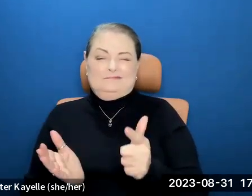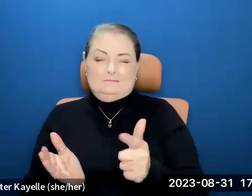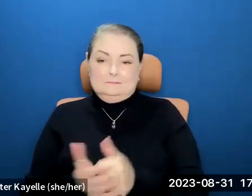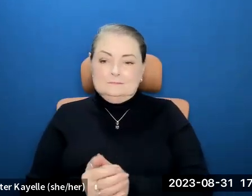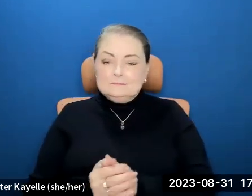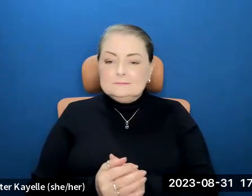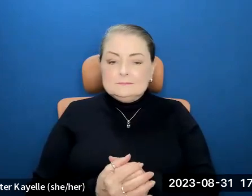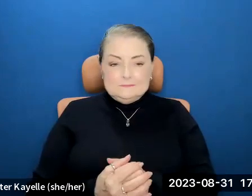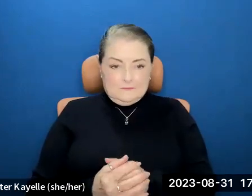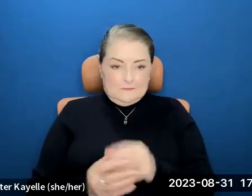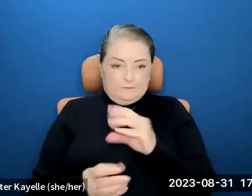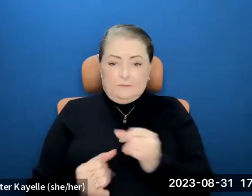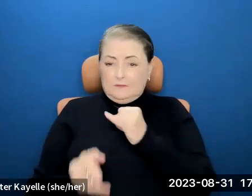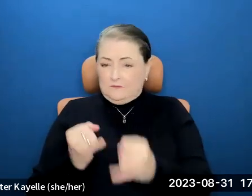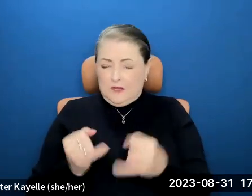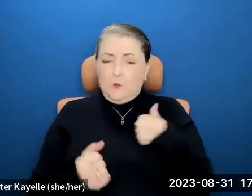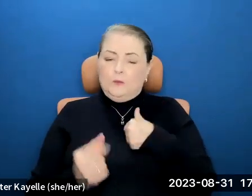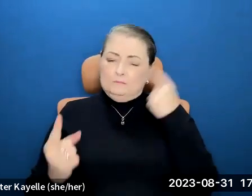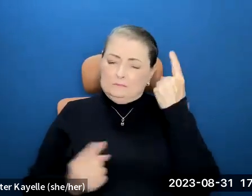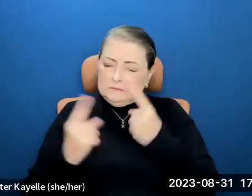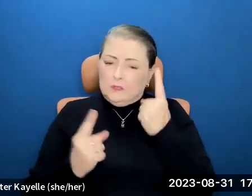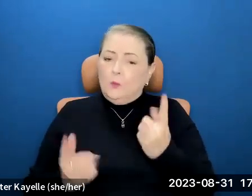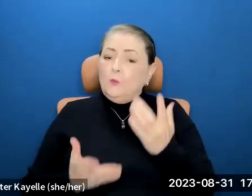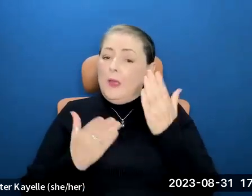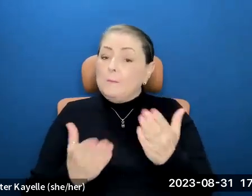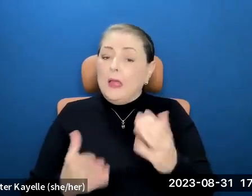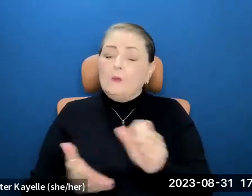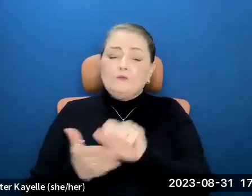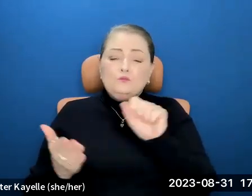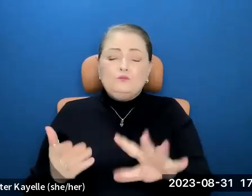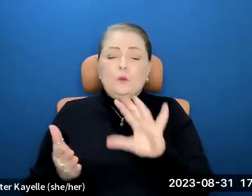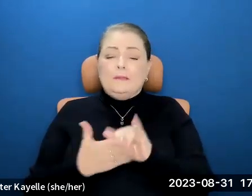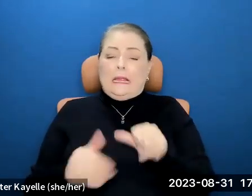and finally we are considering a recommendation to remove contingent continuing education